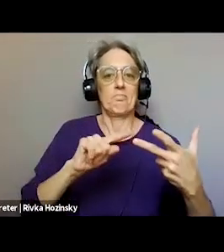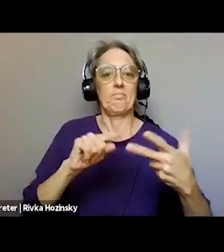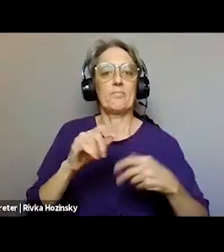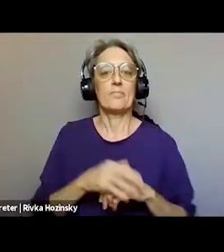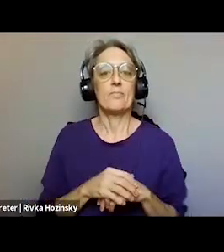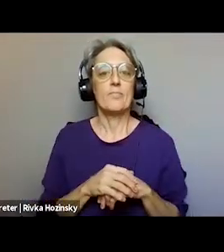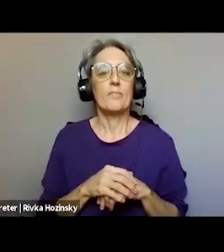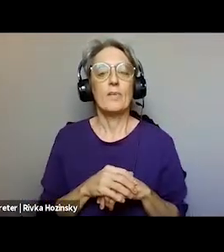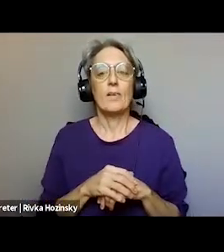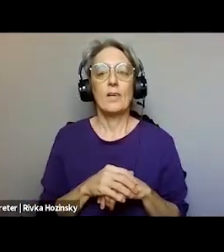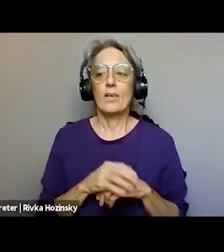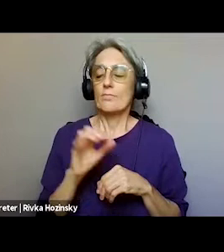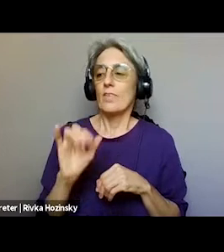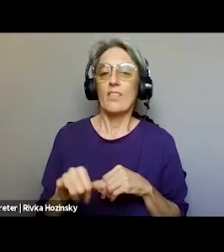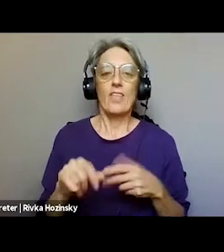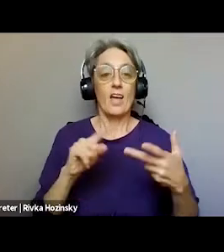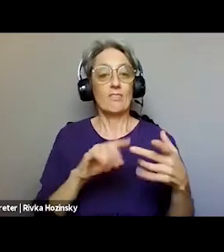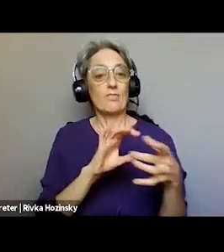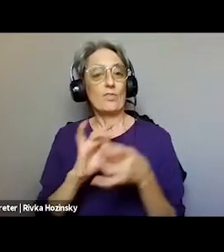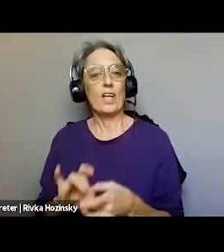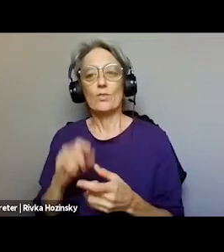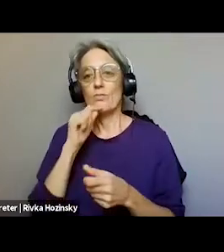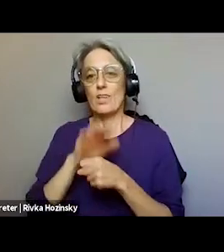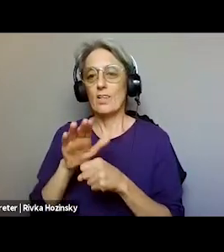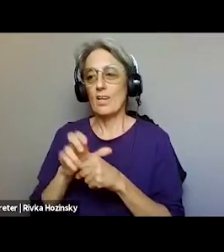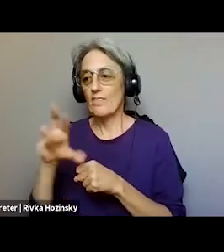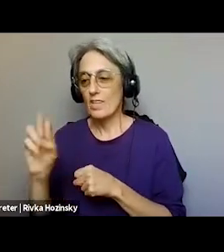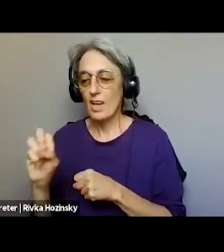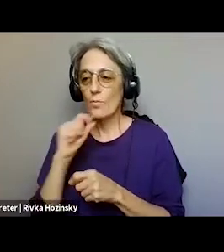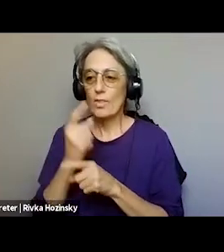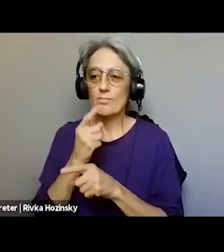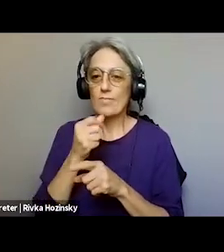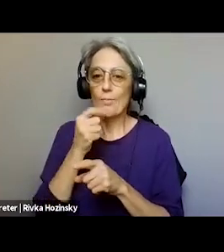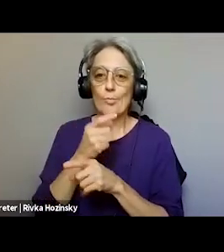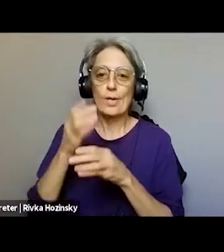lack of appropriate care and these outcomes. And from a sort of health system perspective,